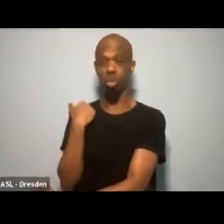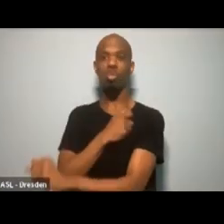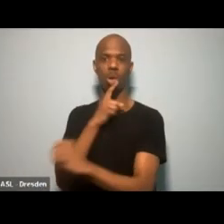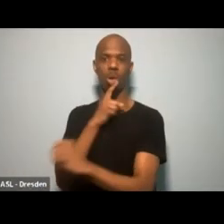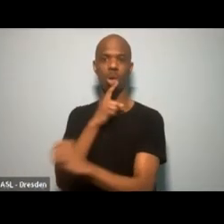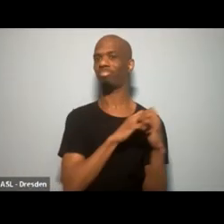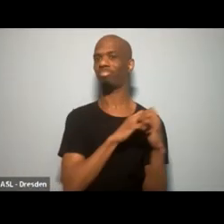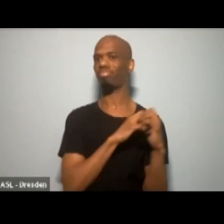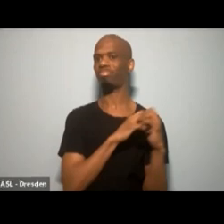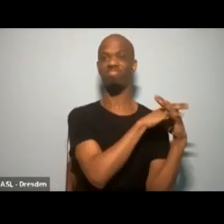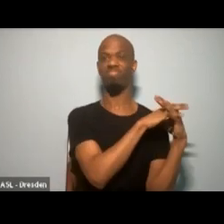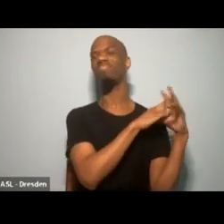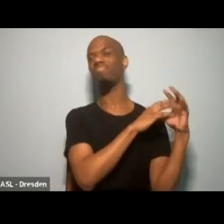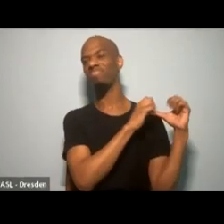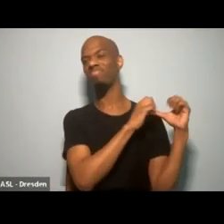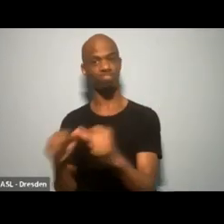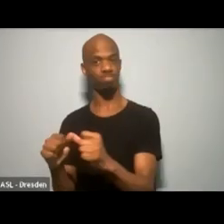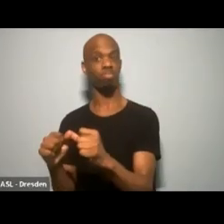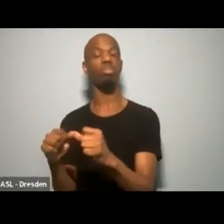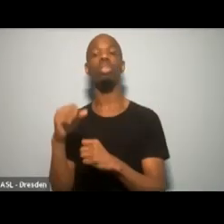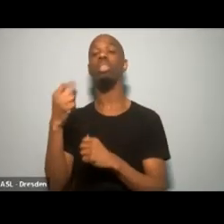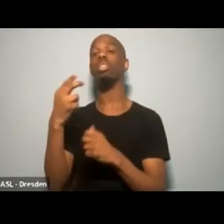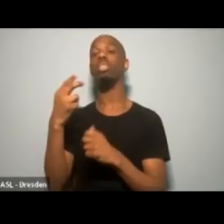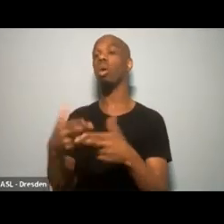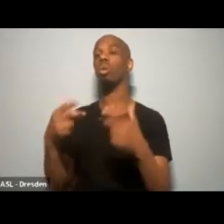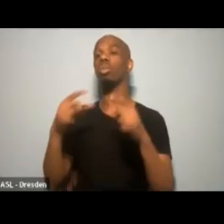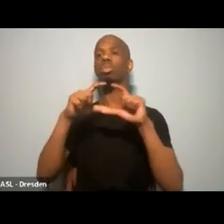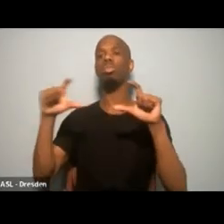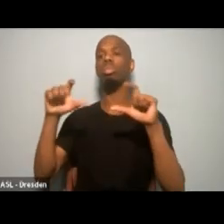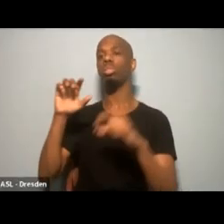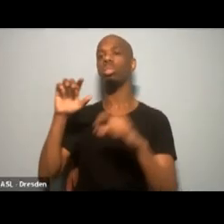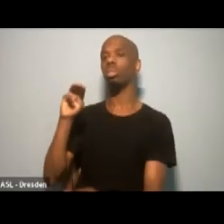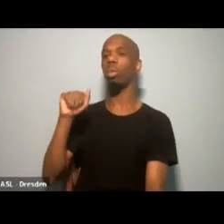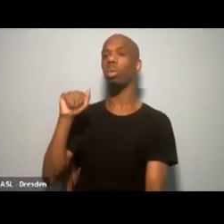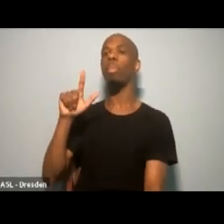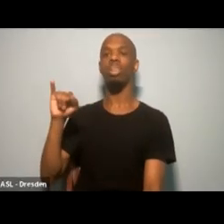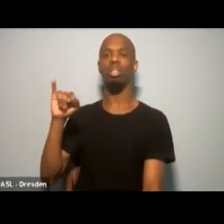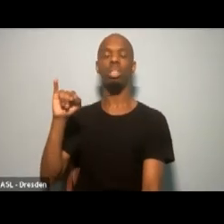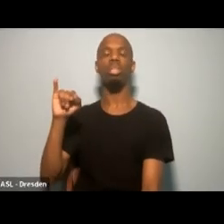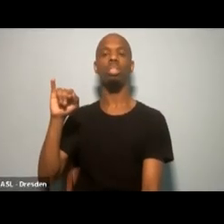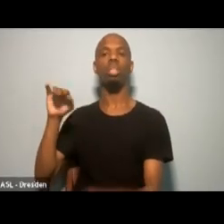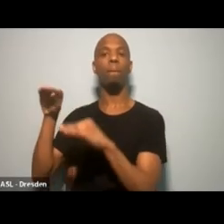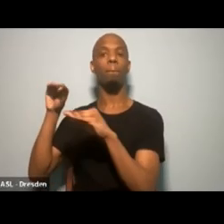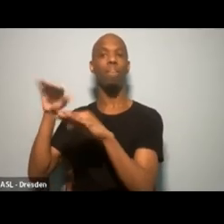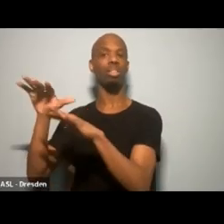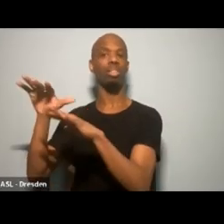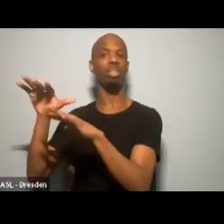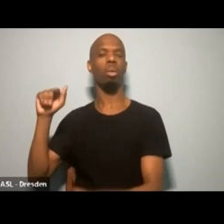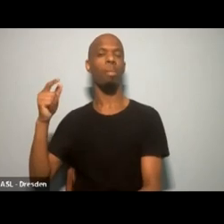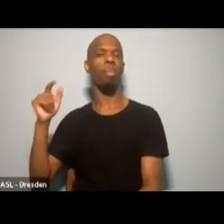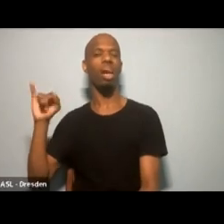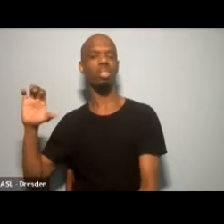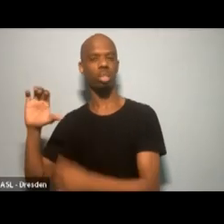It's called Mali Magic. And they, that's Mali Magic, two words,